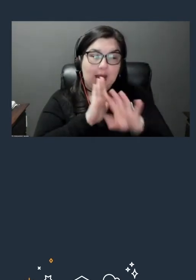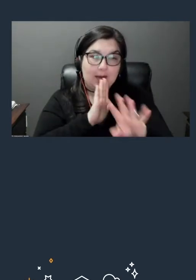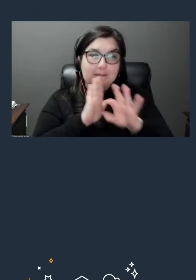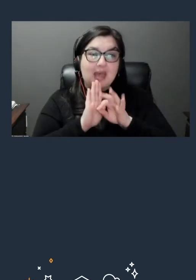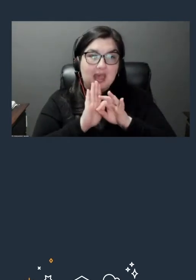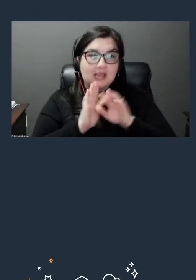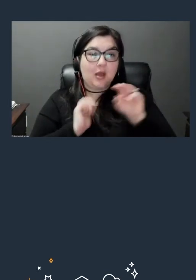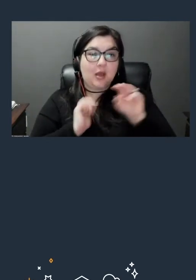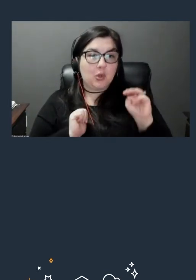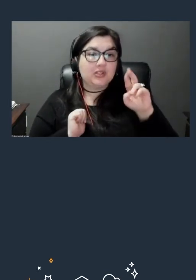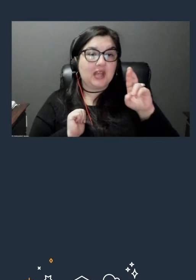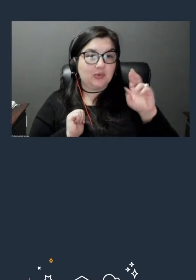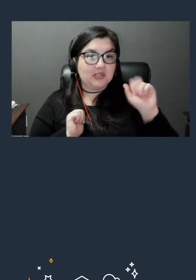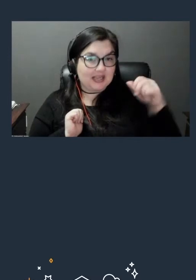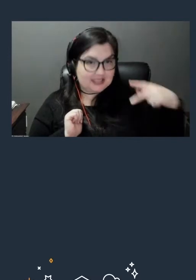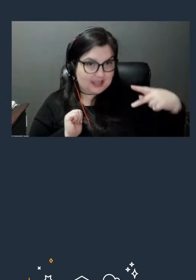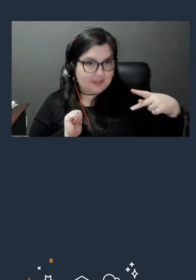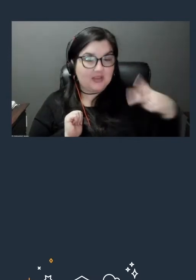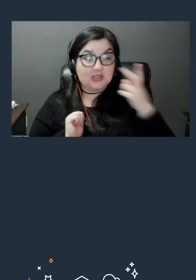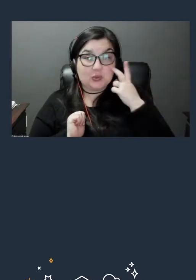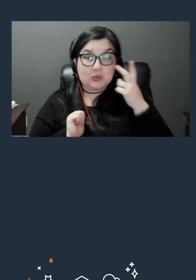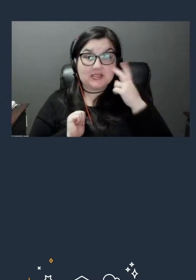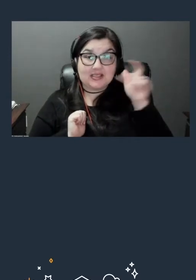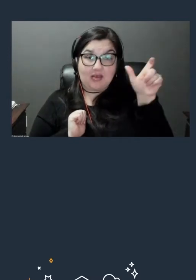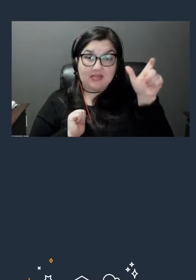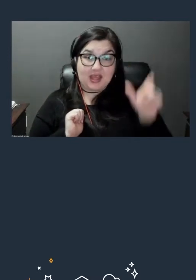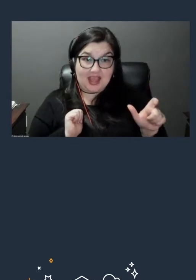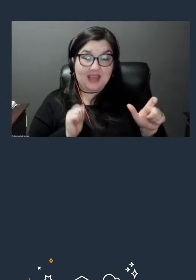from the left of console. So as Aditya talked before,